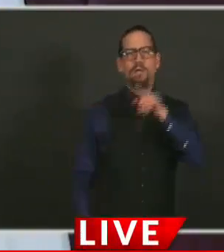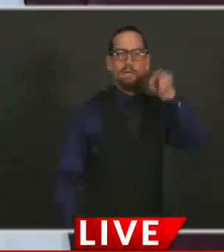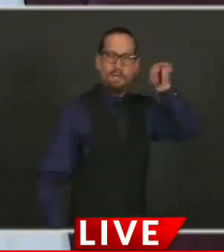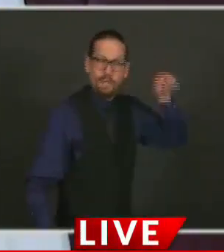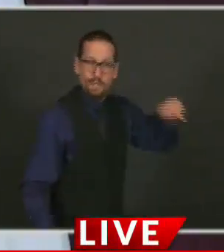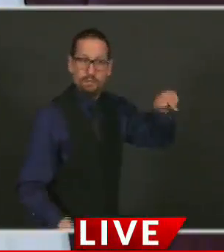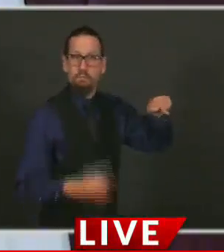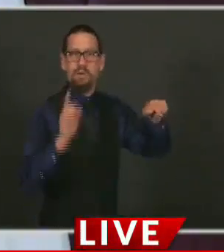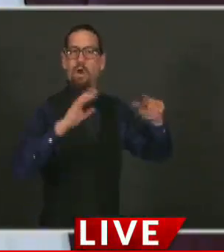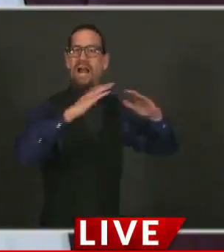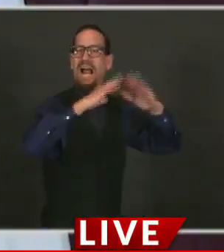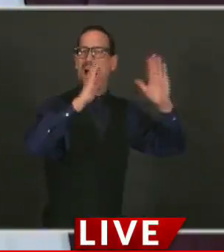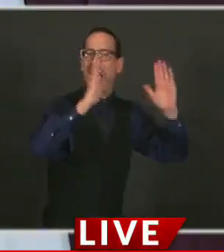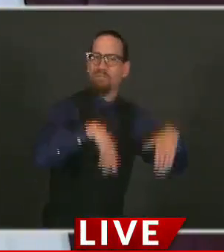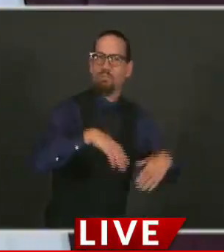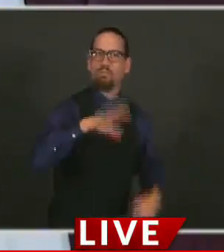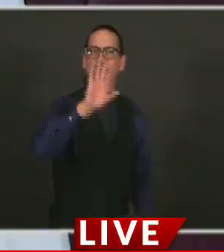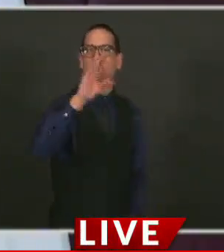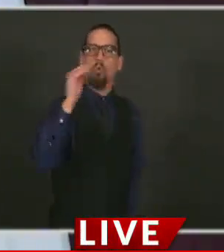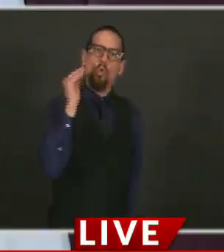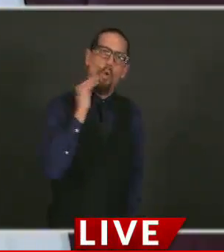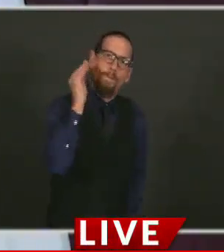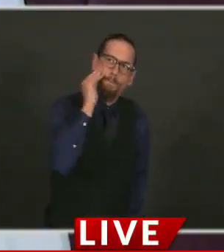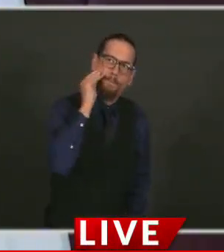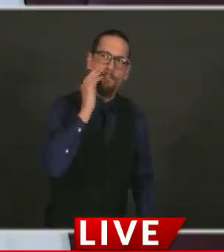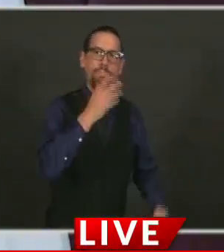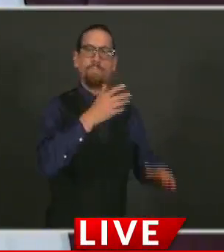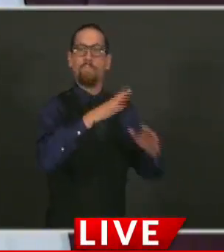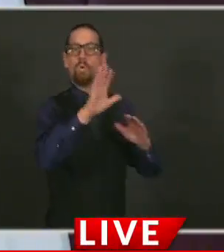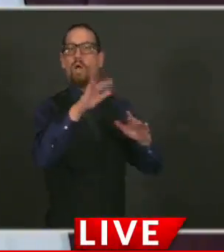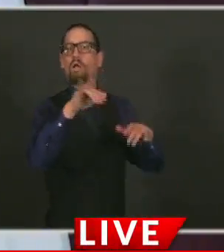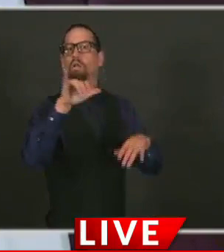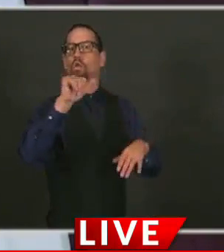THE CHANGE HERE IS NOW IN THOSE PRIVATE, INFORMAL, COMFORTABLE SETTINGS.